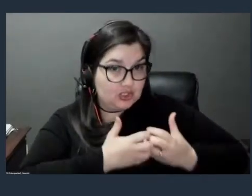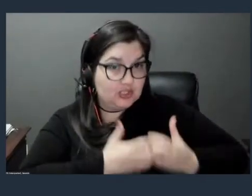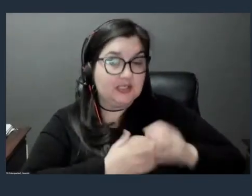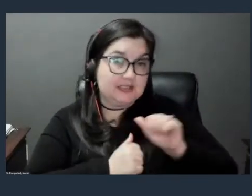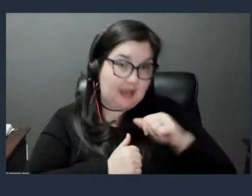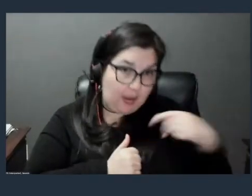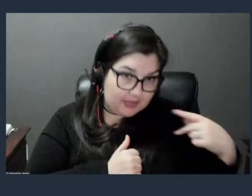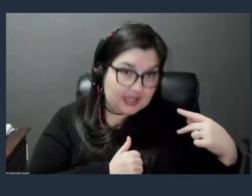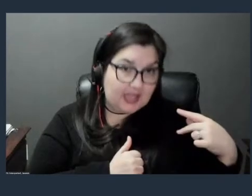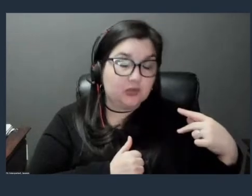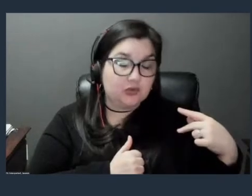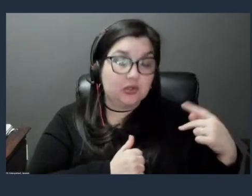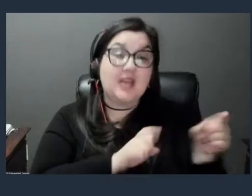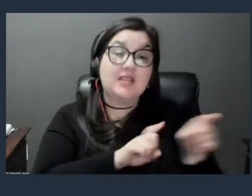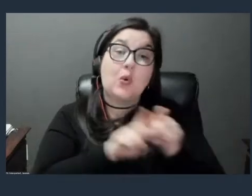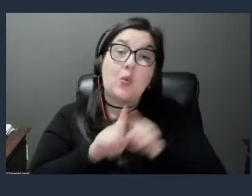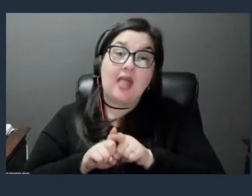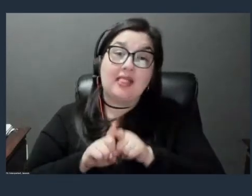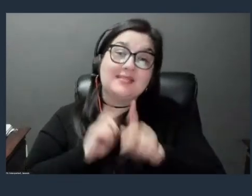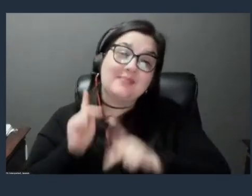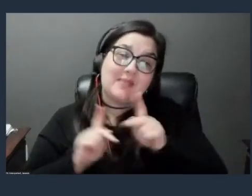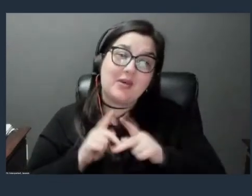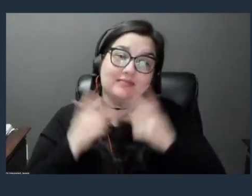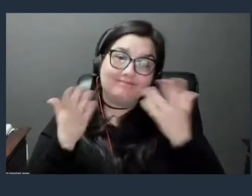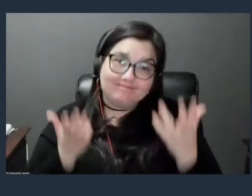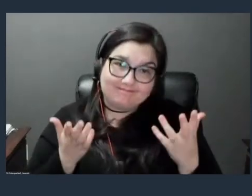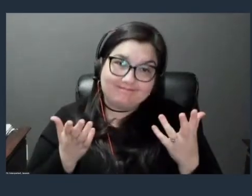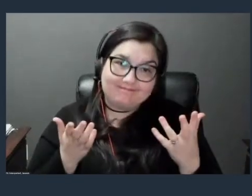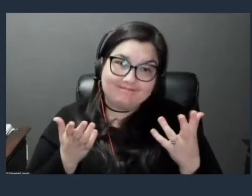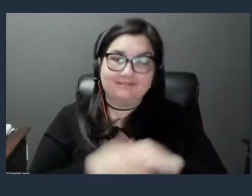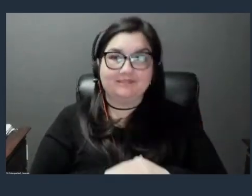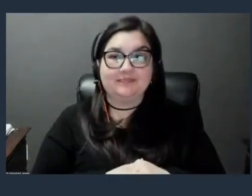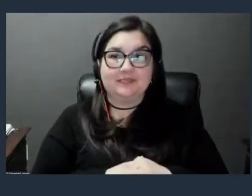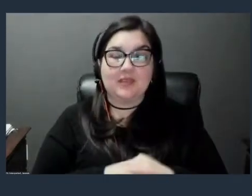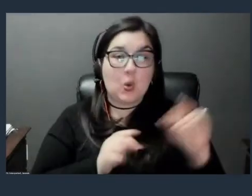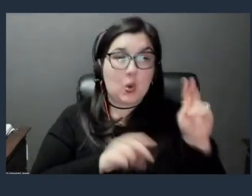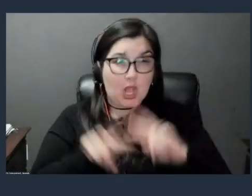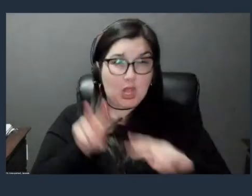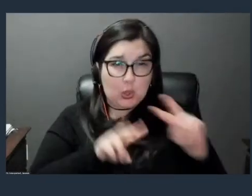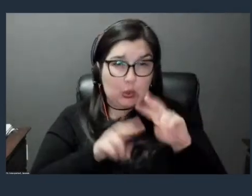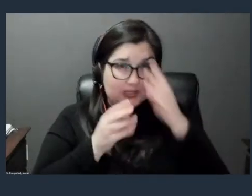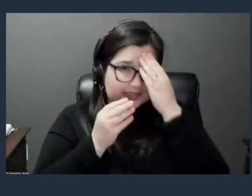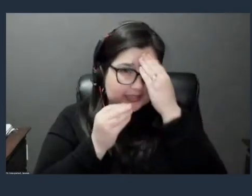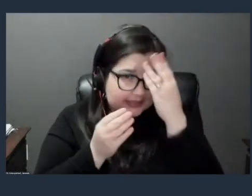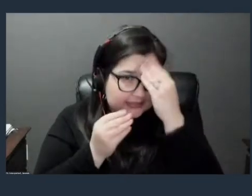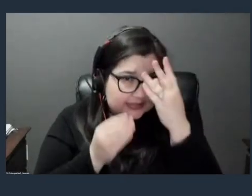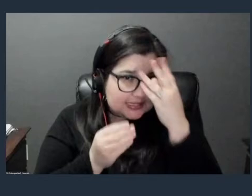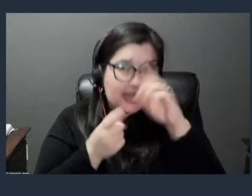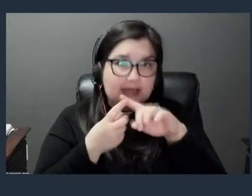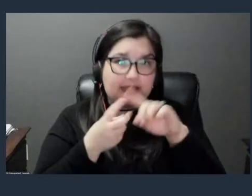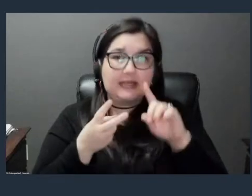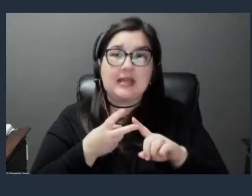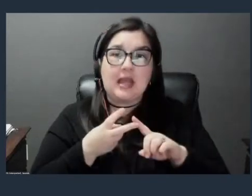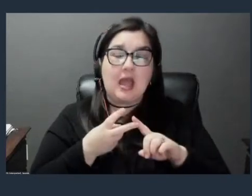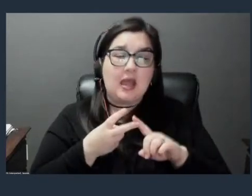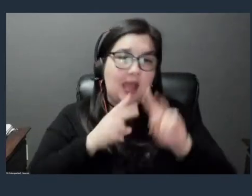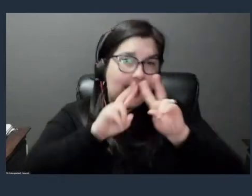as well as by people, right? Who are looking at the data, who are performing analytics on the data.